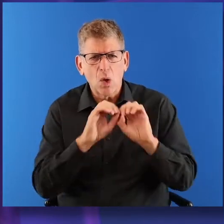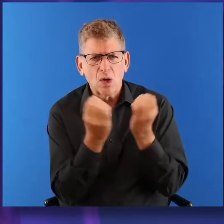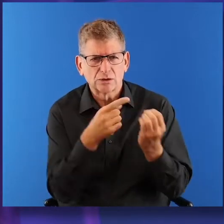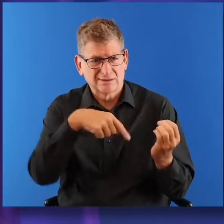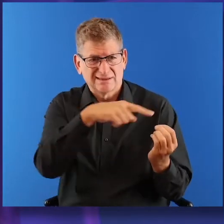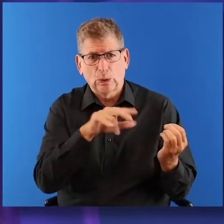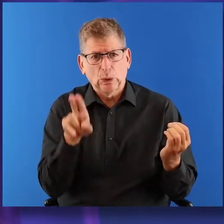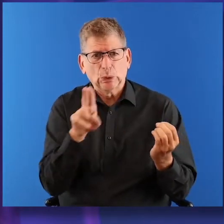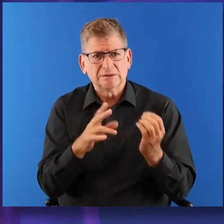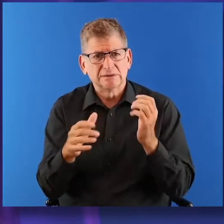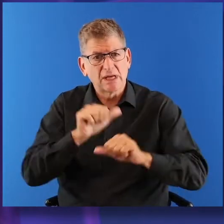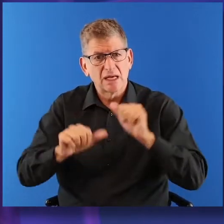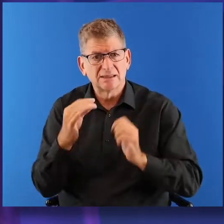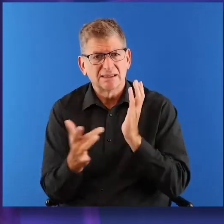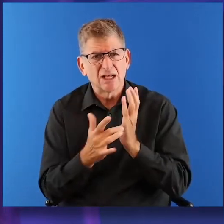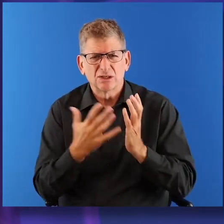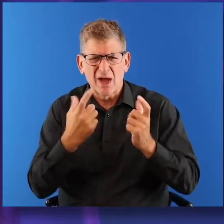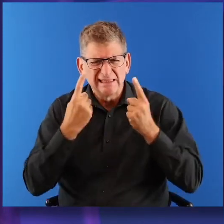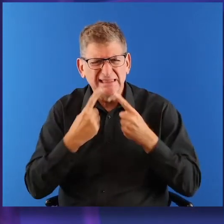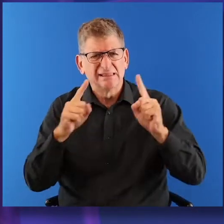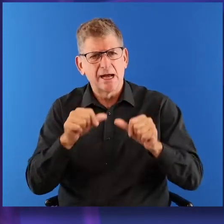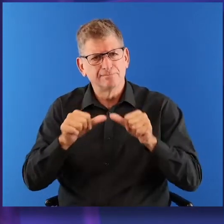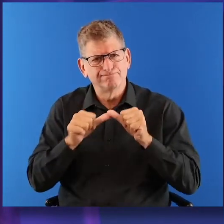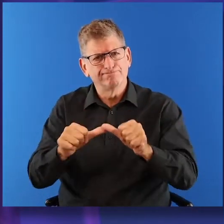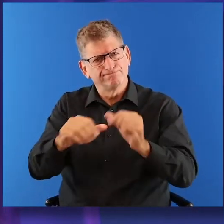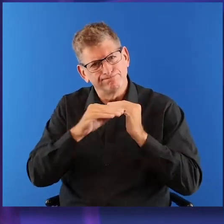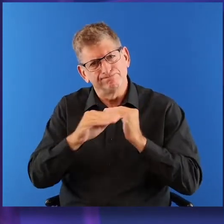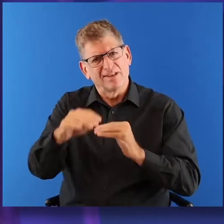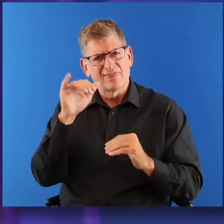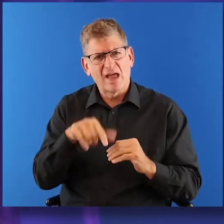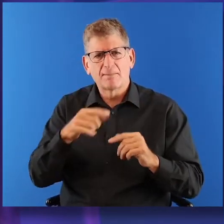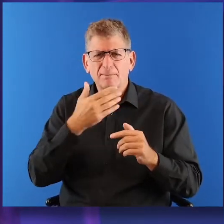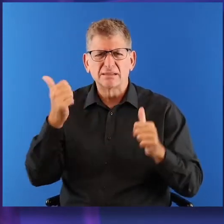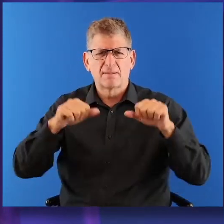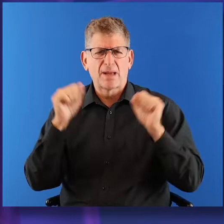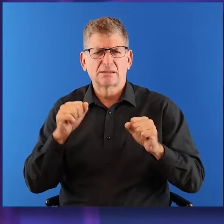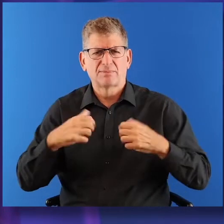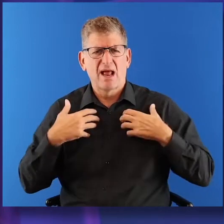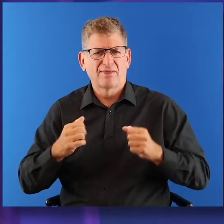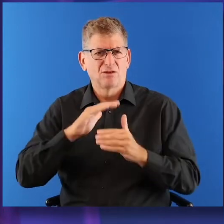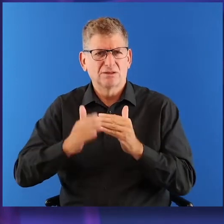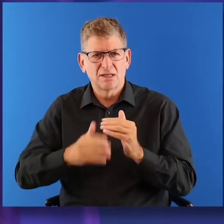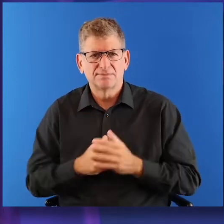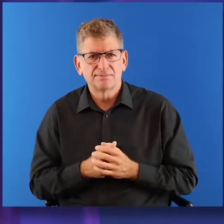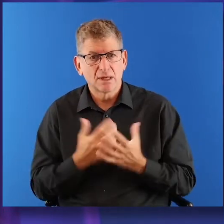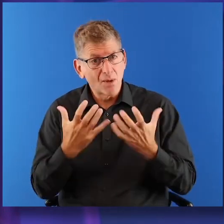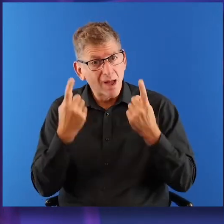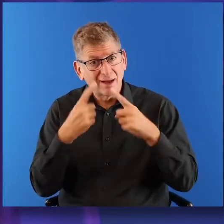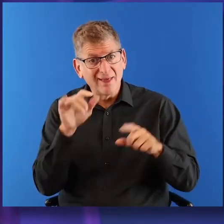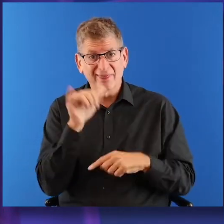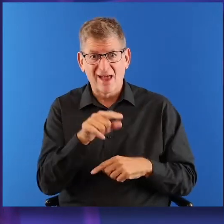we look for ways to help patients, clinicians, and organizations use science and technology to achieve and